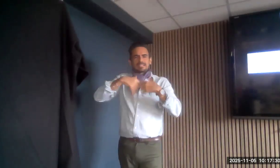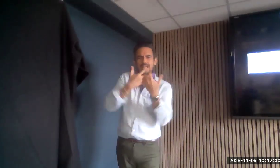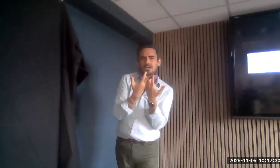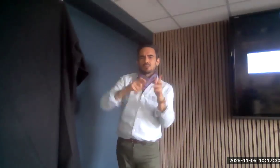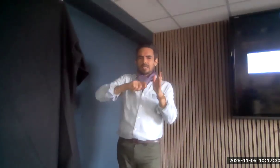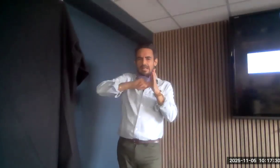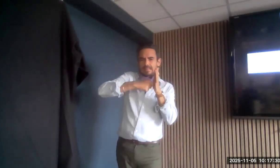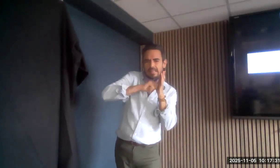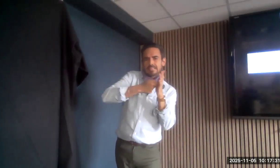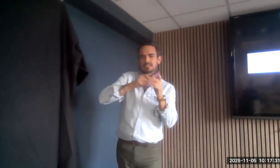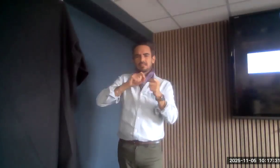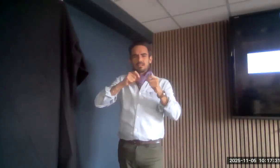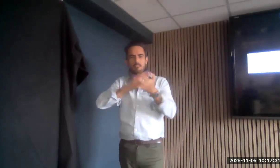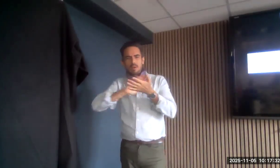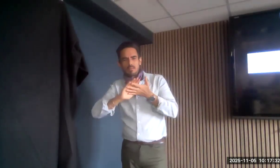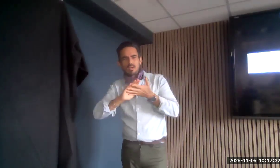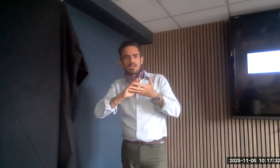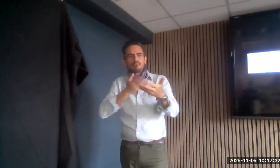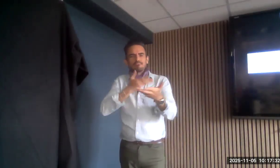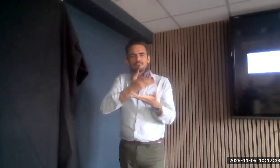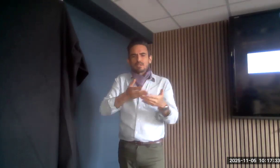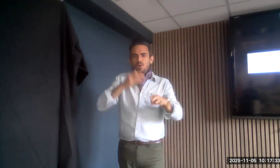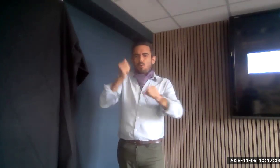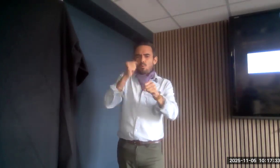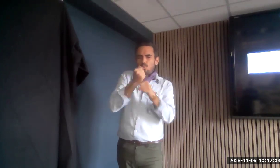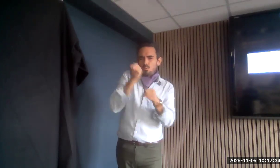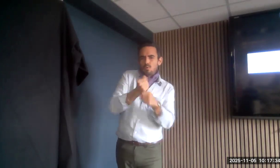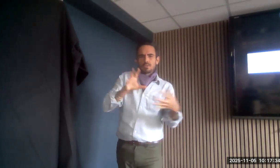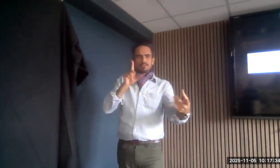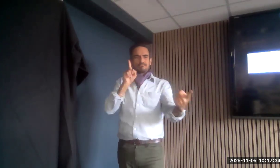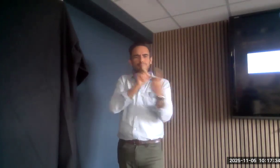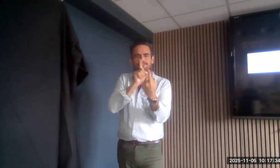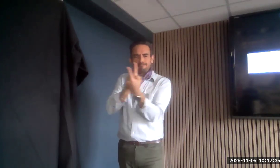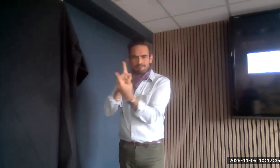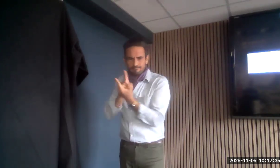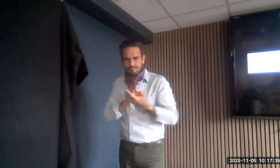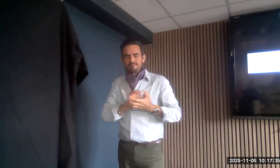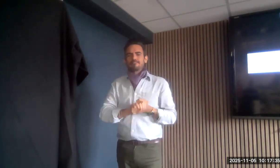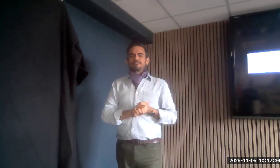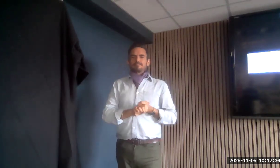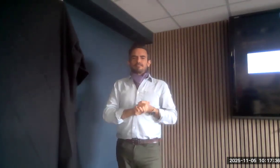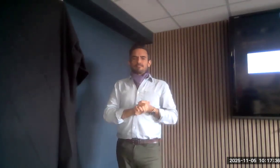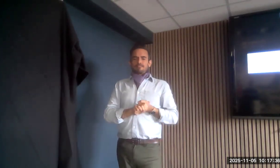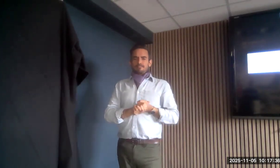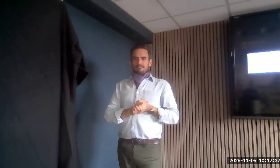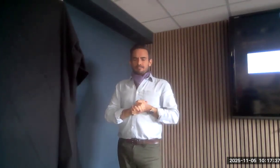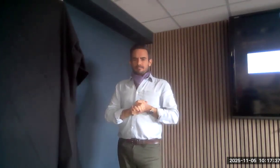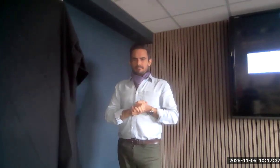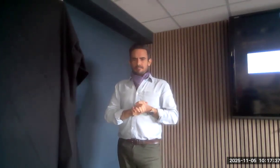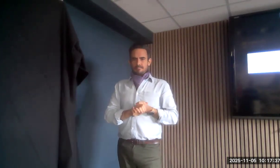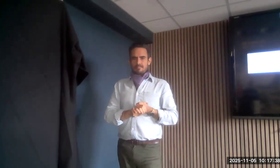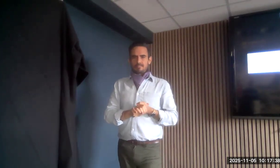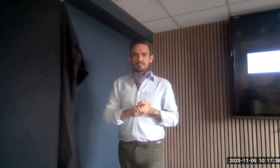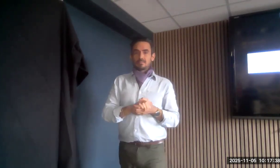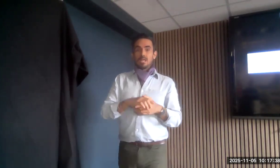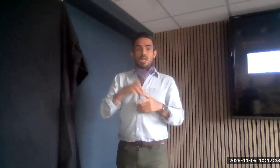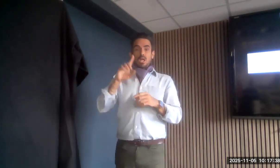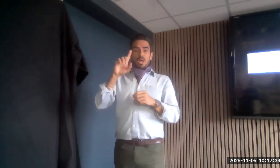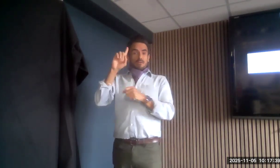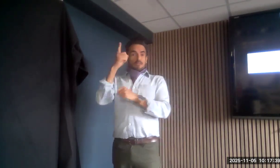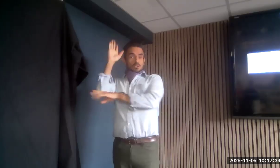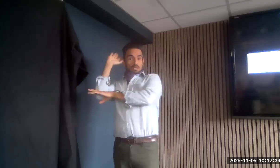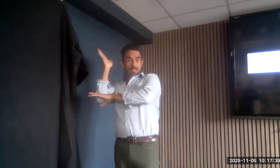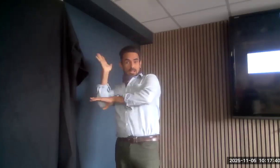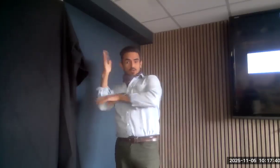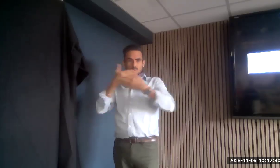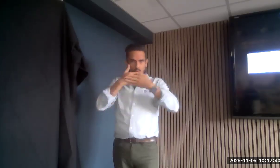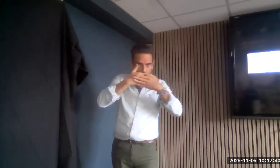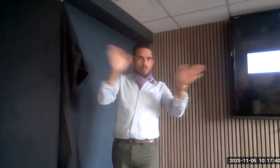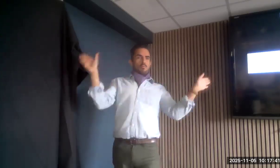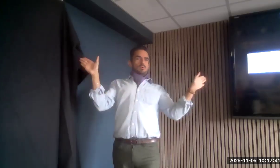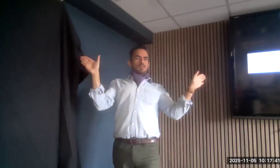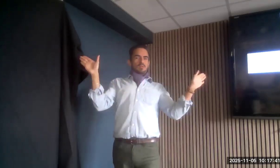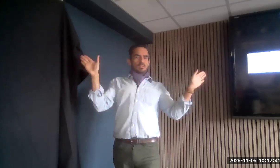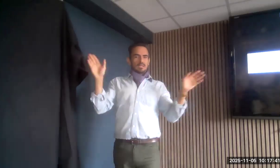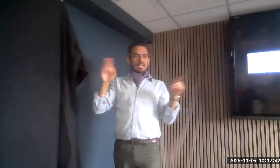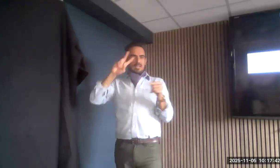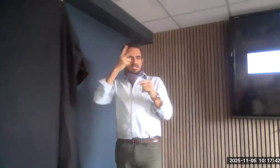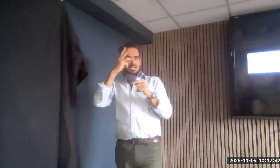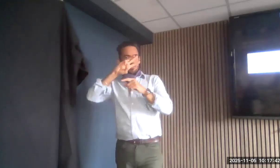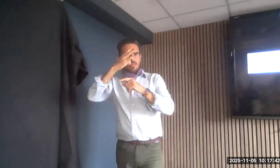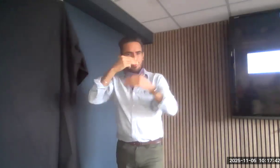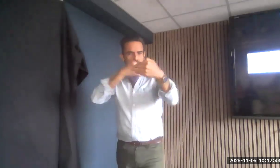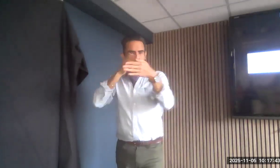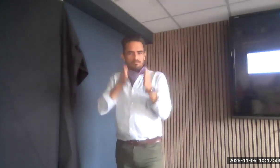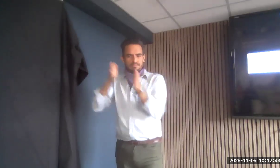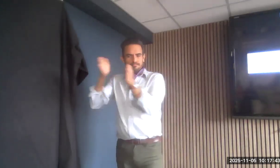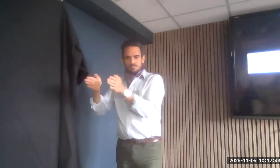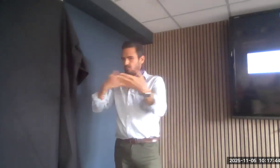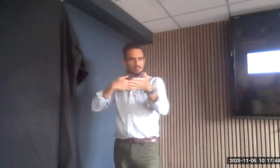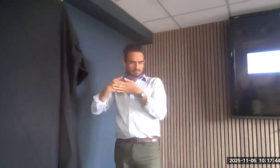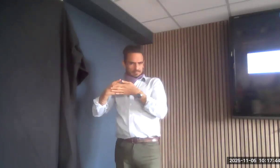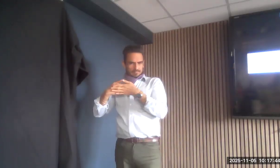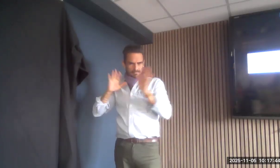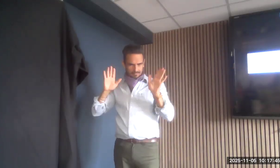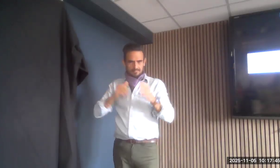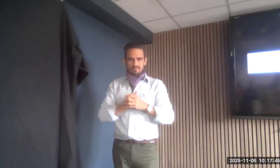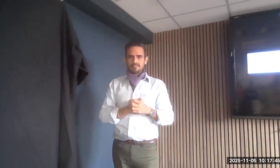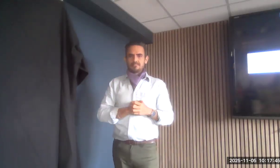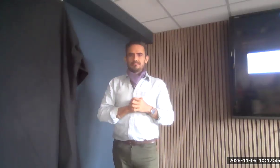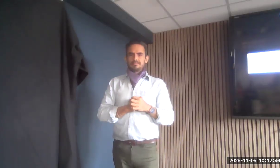And then we will be creating a seedbed of ideas, really thinking about how we can work together.